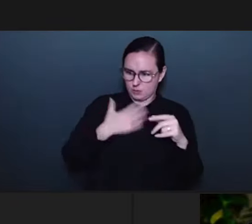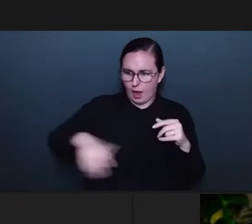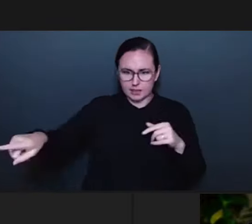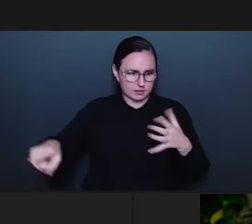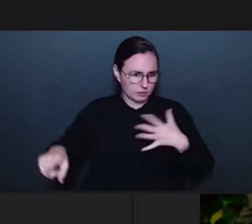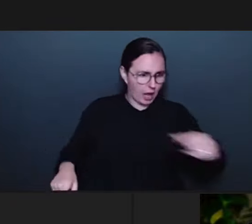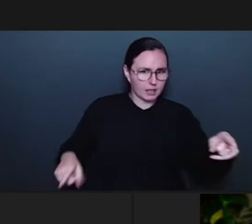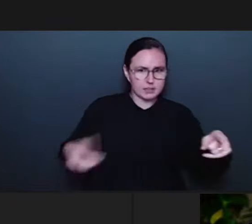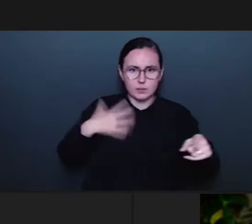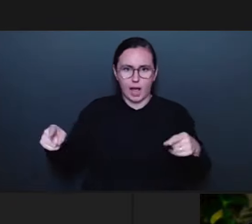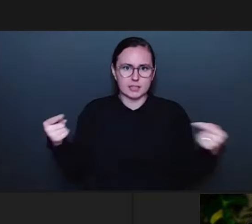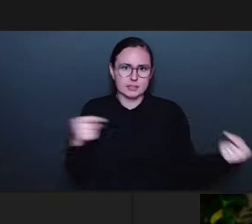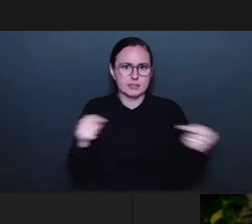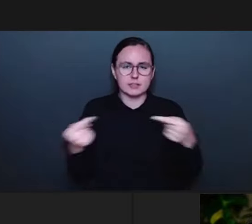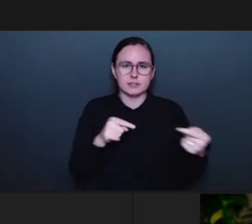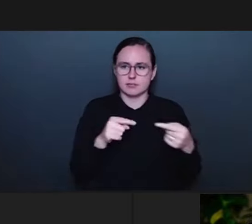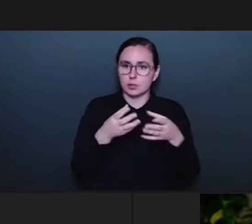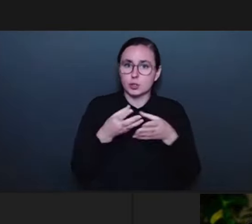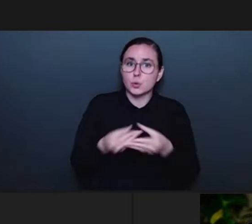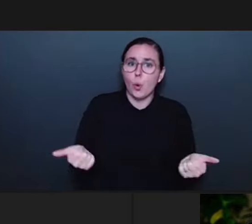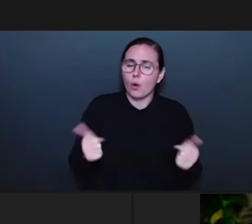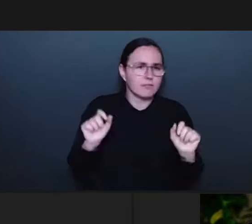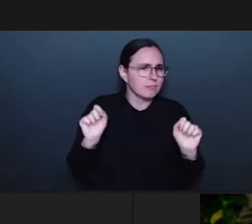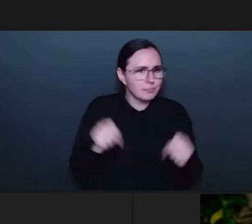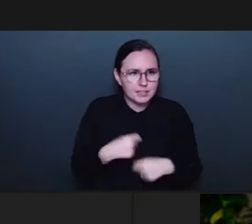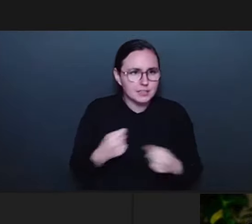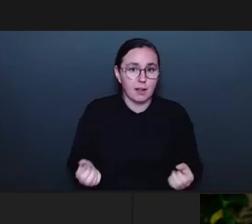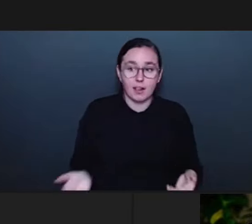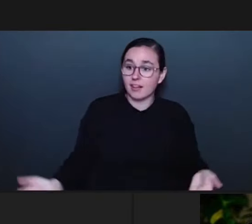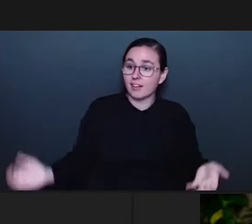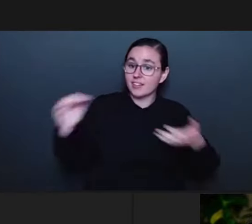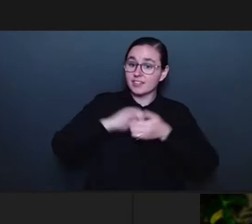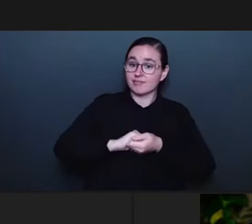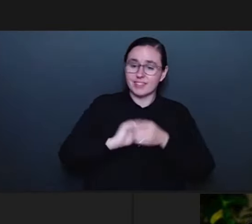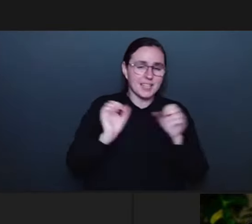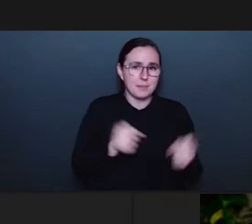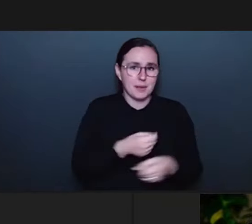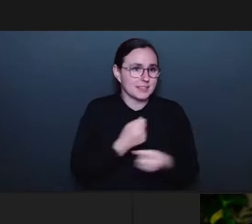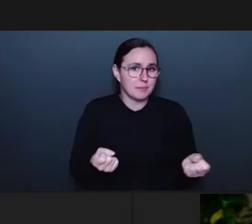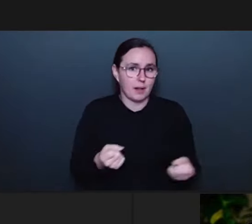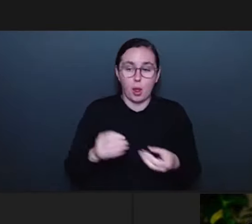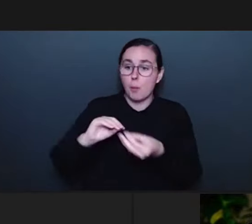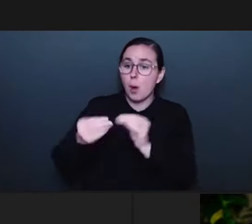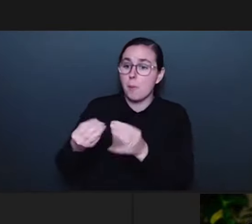everybody acts individually. What we need in the face of climate action is collective behavior.